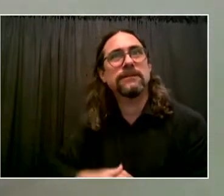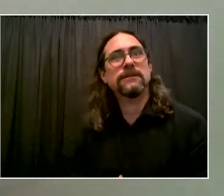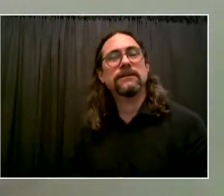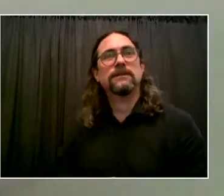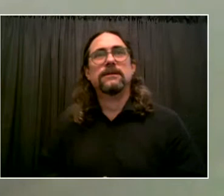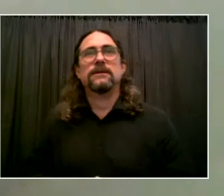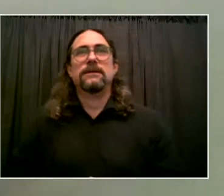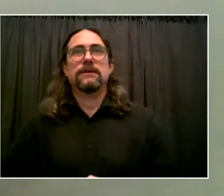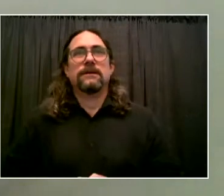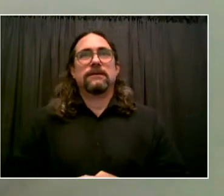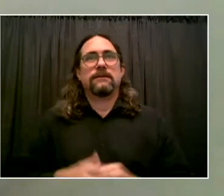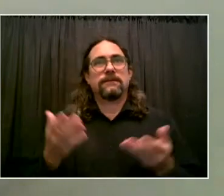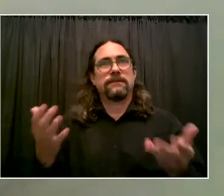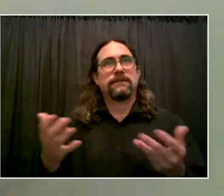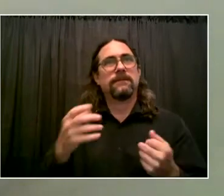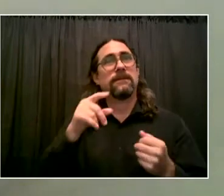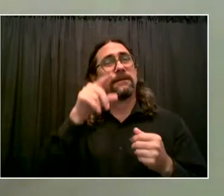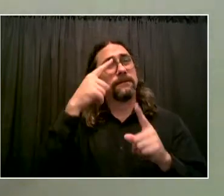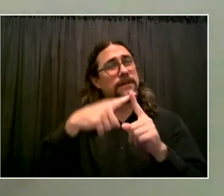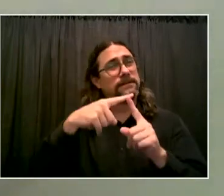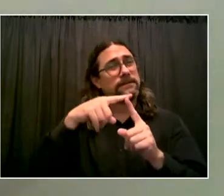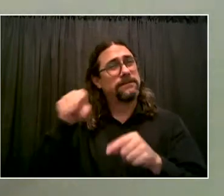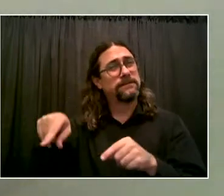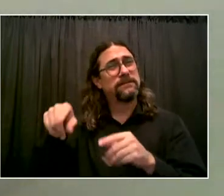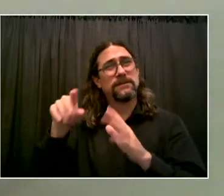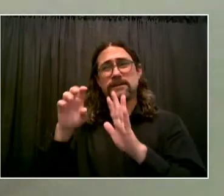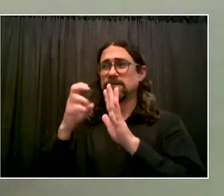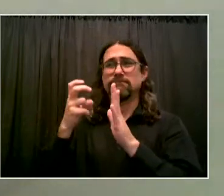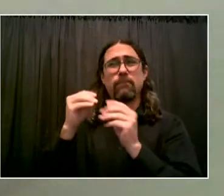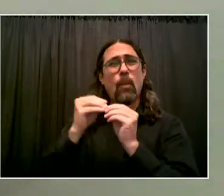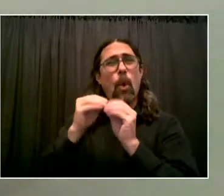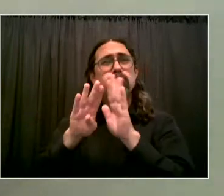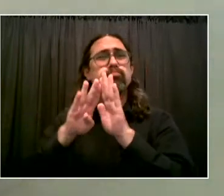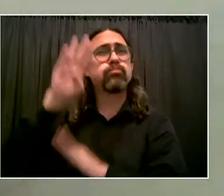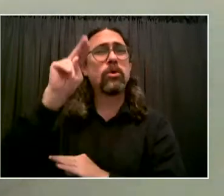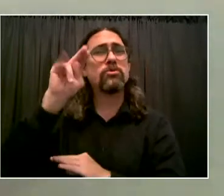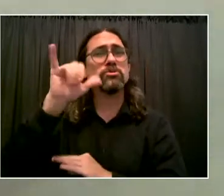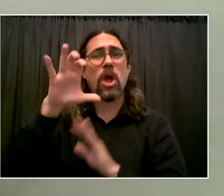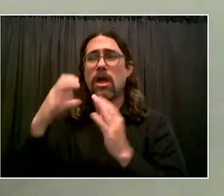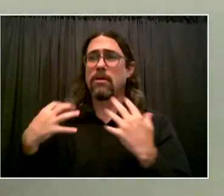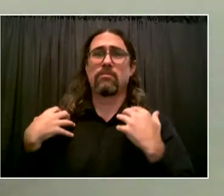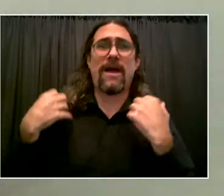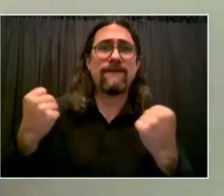RECOVERED FROM THE PANDEMIC, WE NEED A SAFE RELIABLE AND WELL-FUNDED